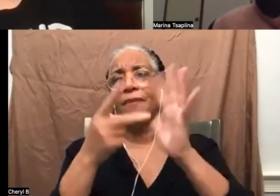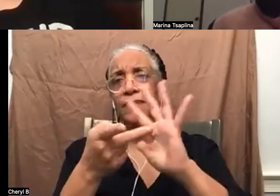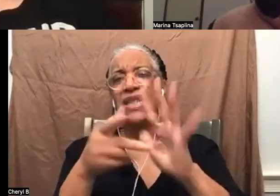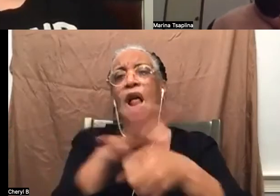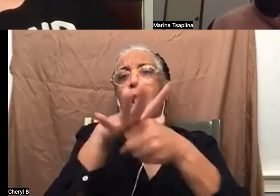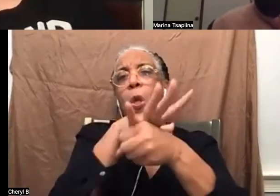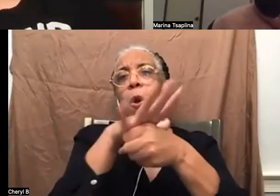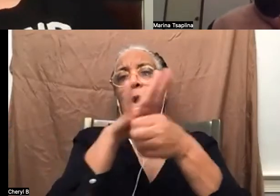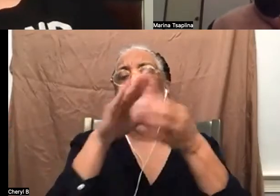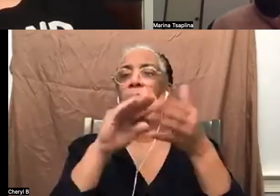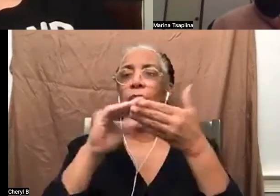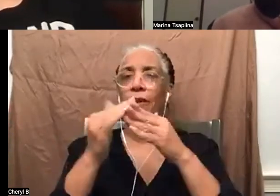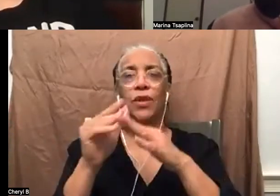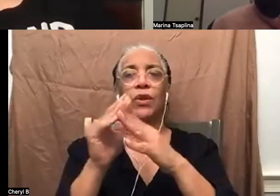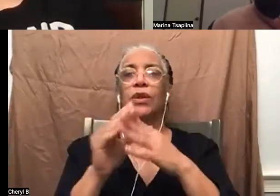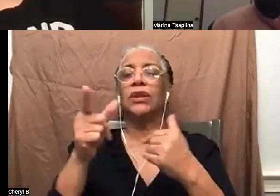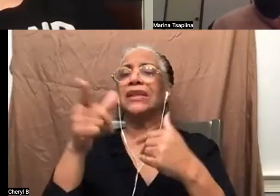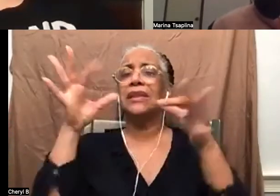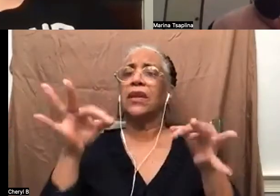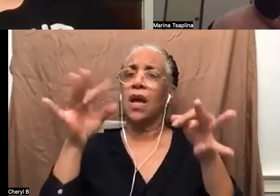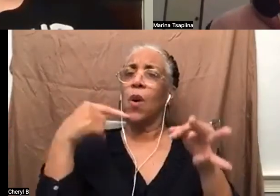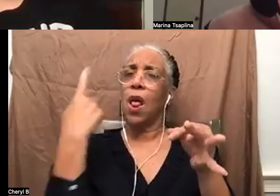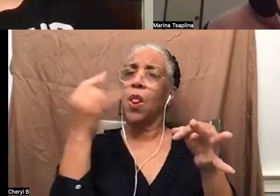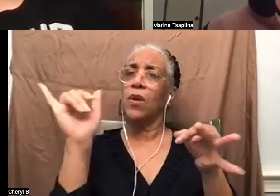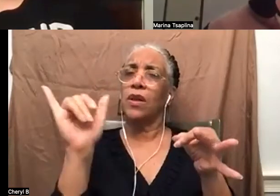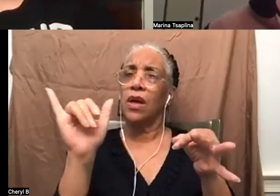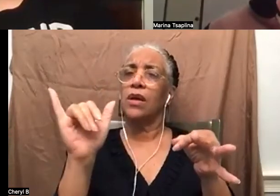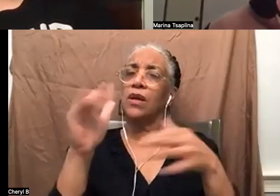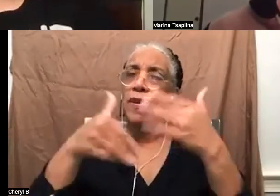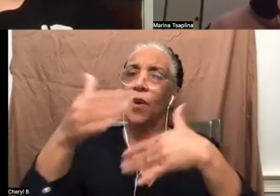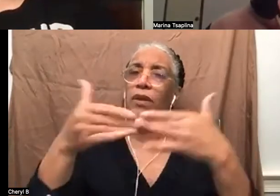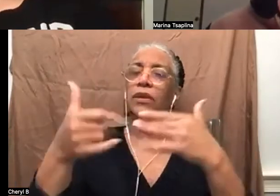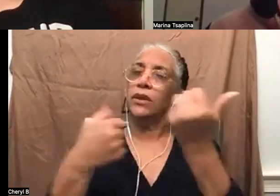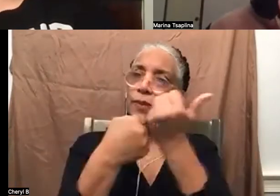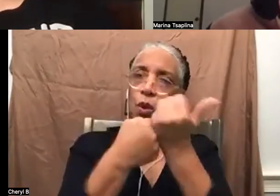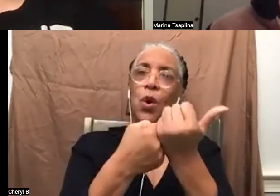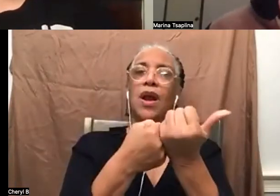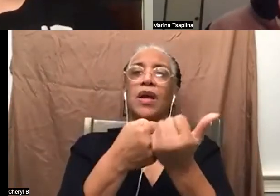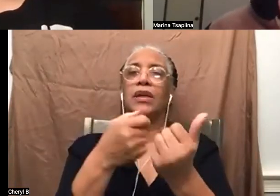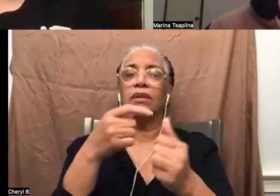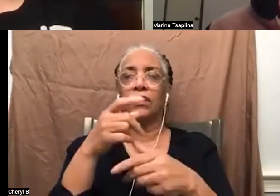deciding what they want the community to look like and in the process supporting and loving one another.